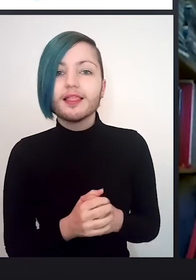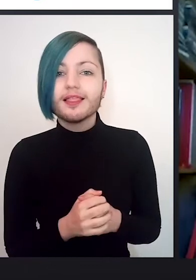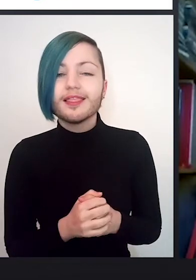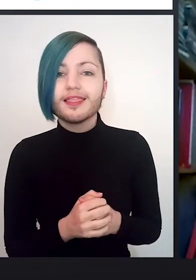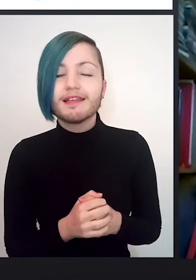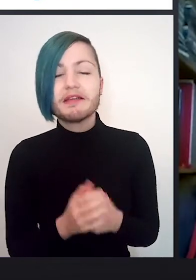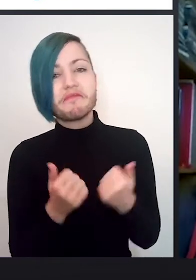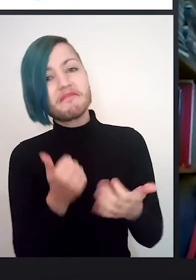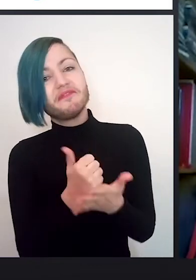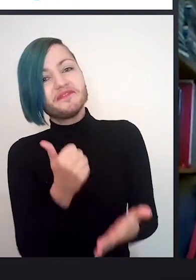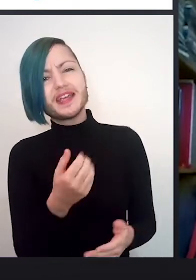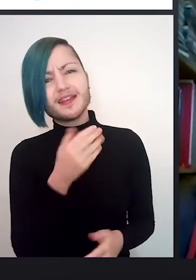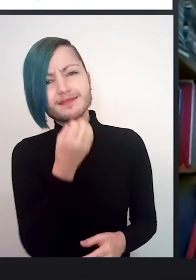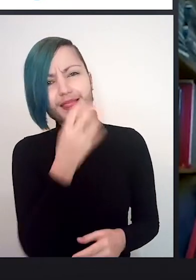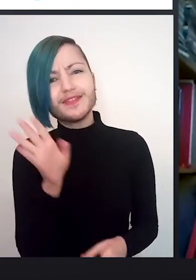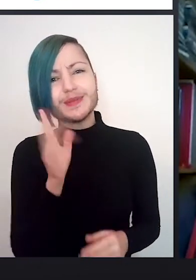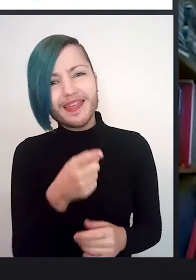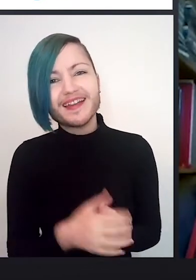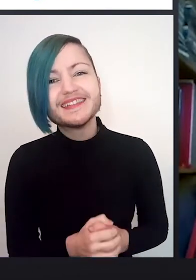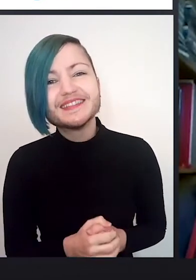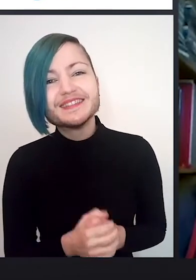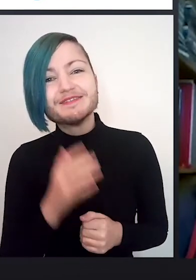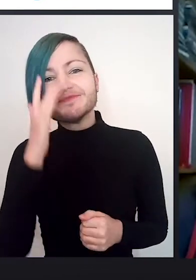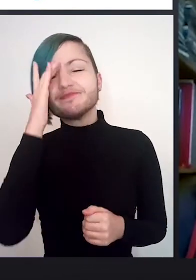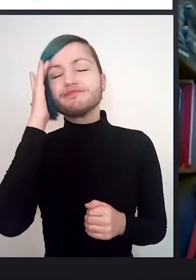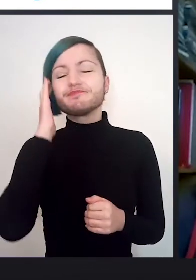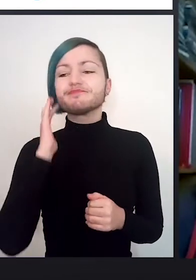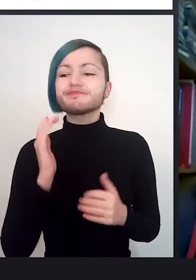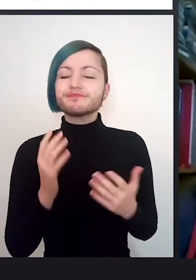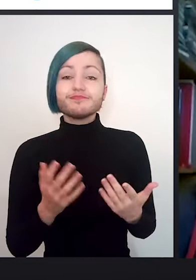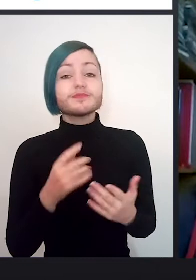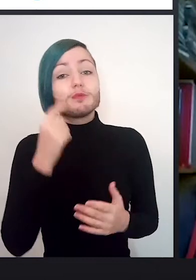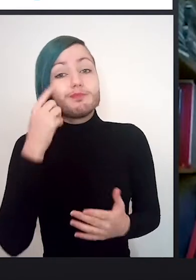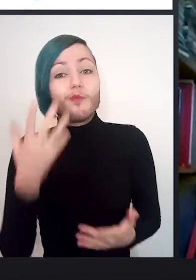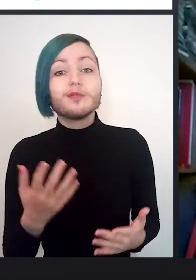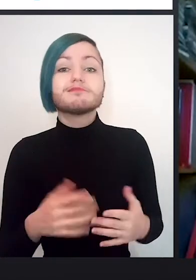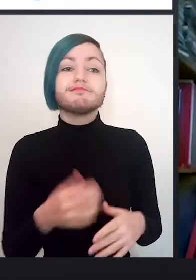So that's brilliant, that's really nice to hear. So of course the operation date comes along.